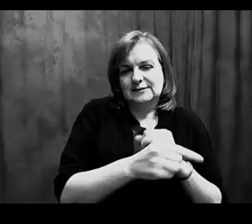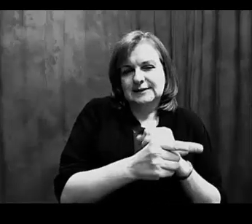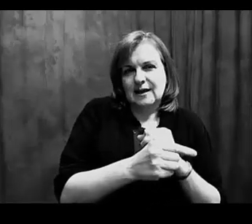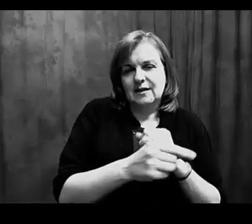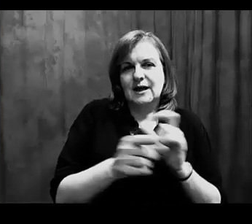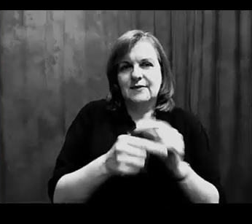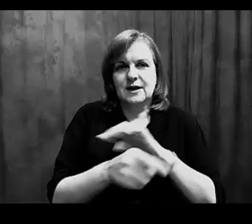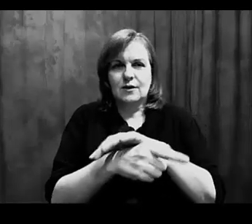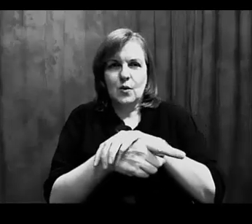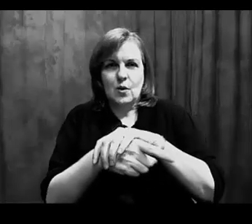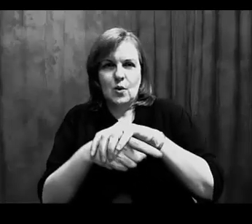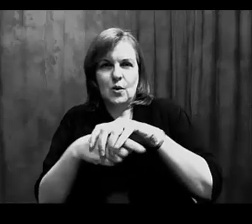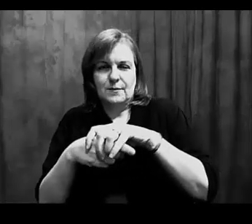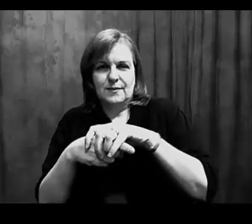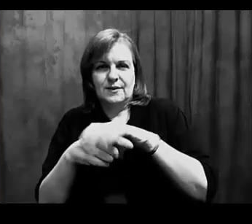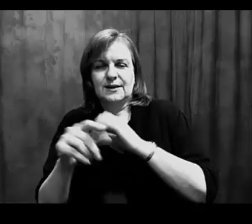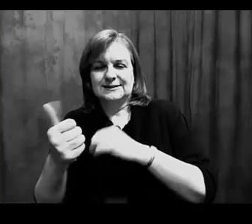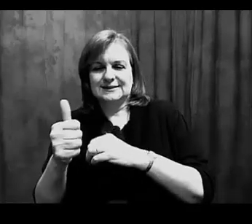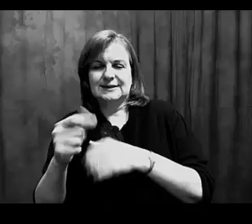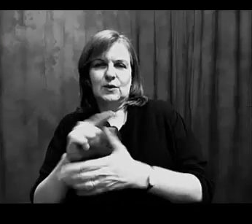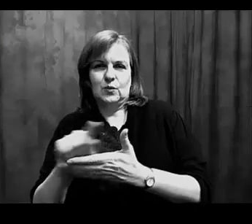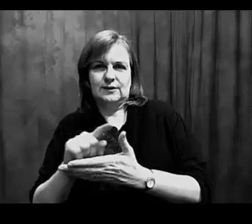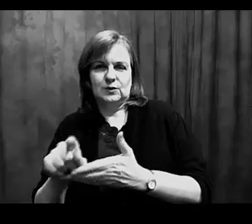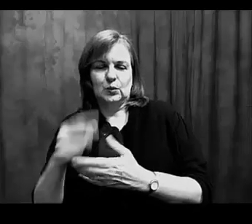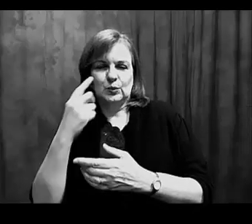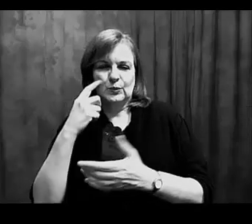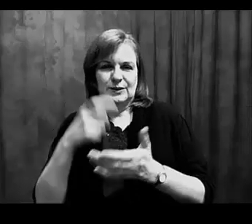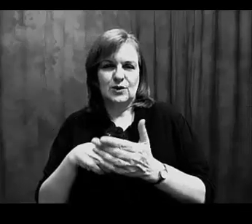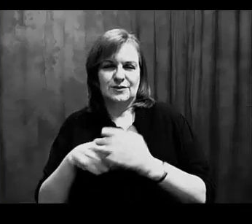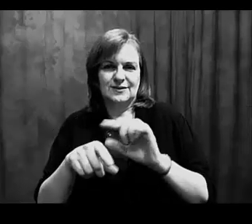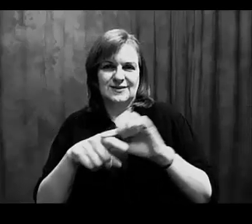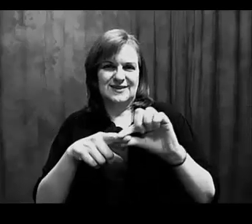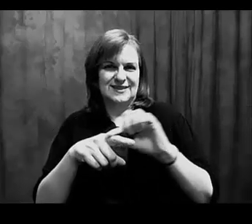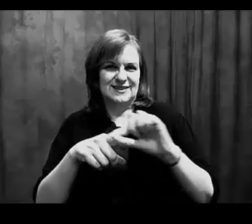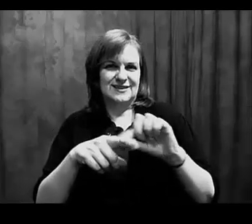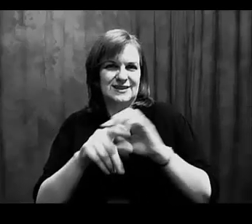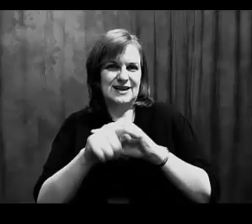weeks and your tail it 10 weeks so we do see that reduction